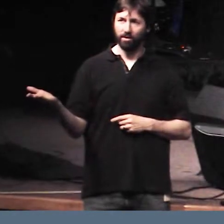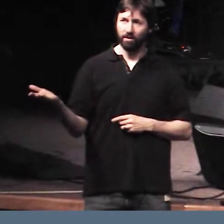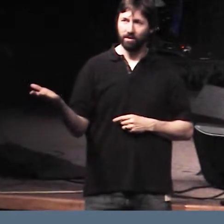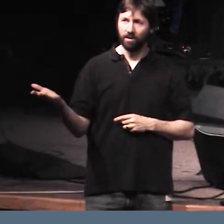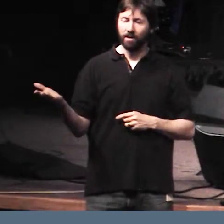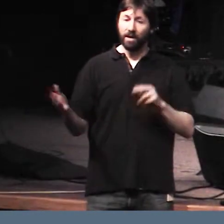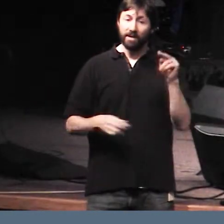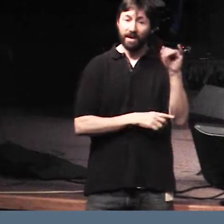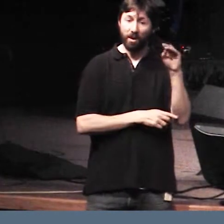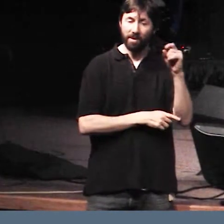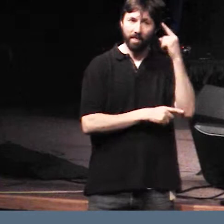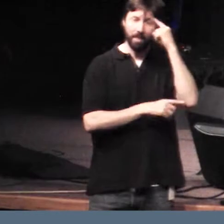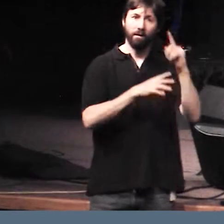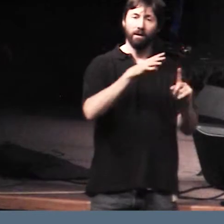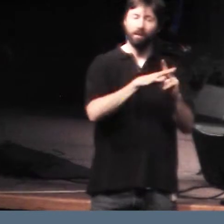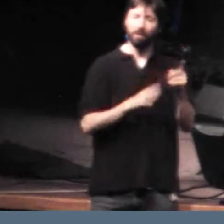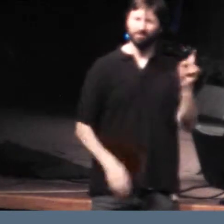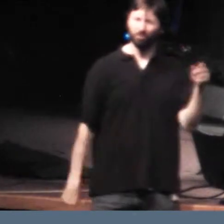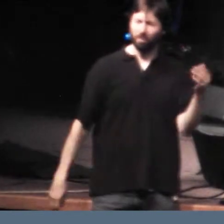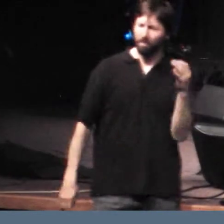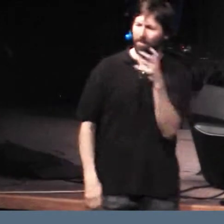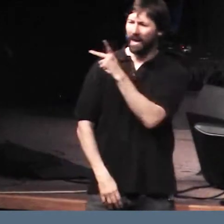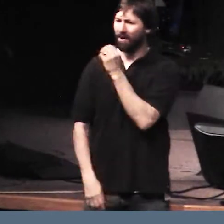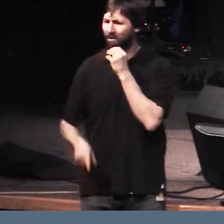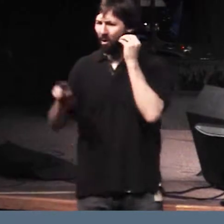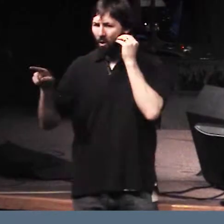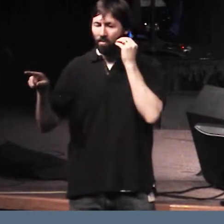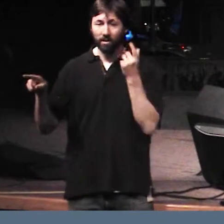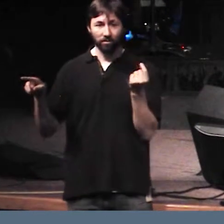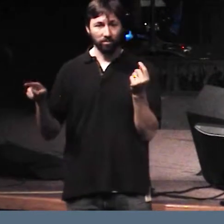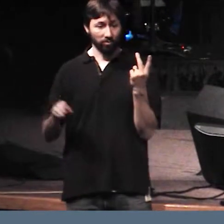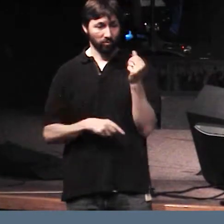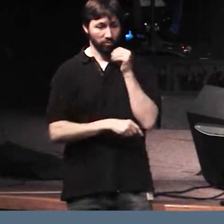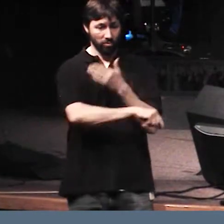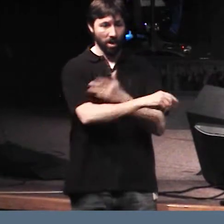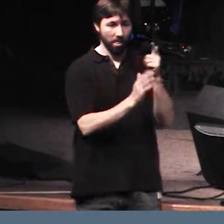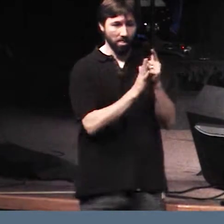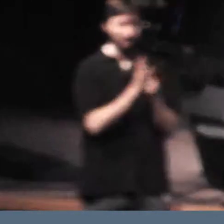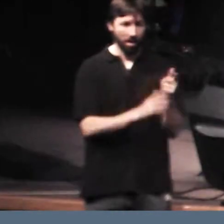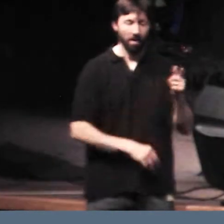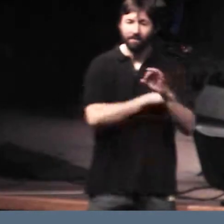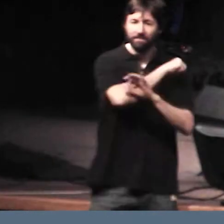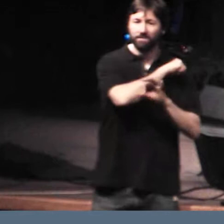and so she has this thought to go back home the problem is she's got two daughters-in-law and that they really are foreigners